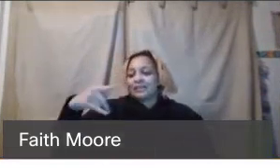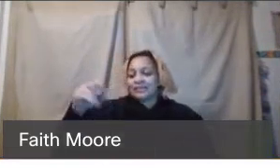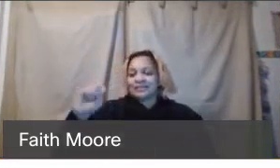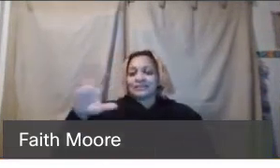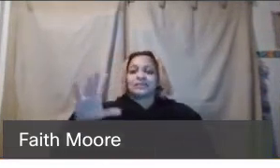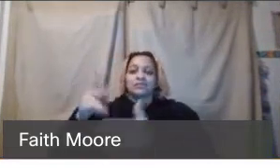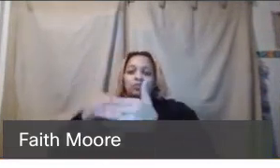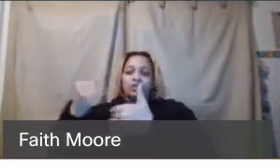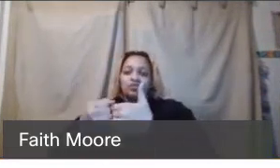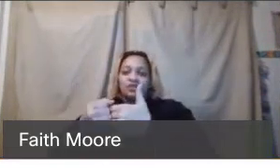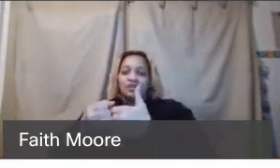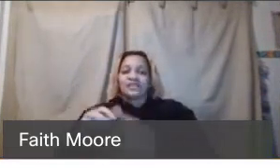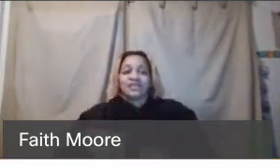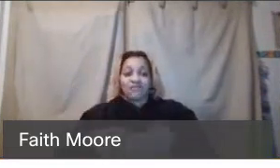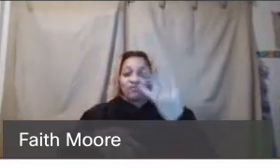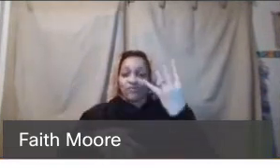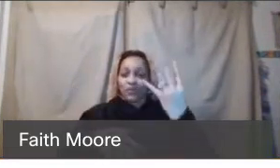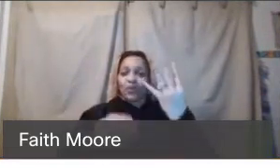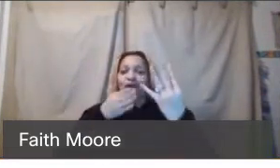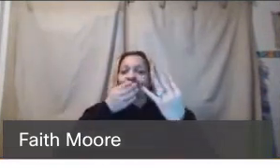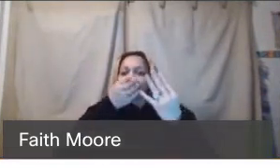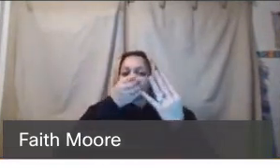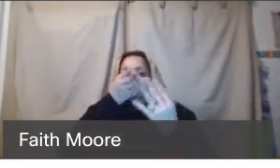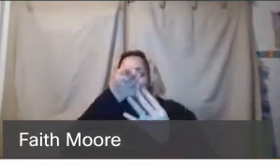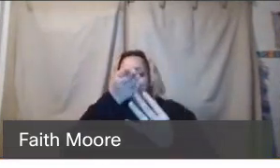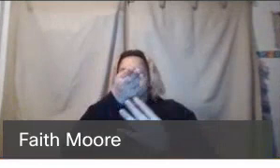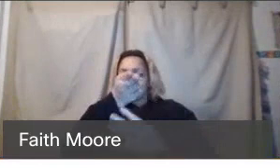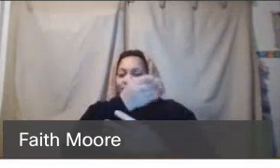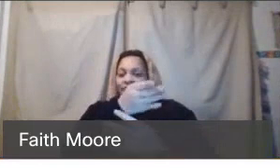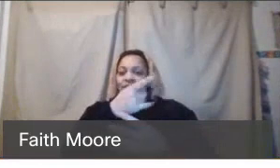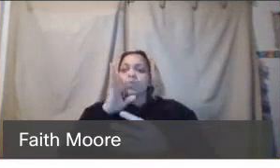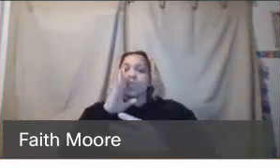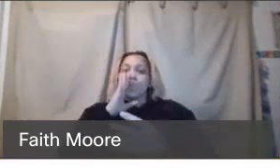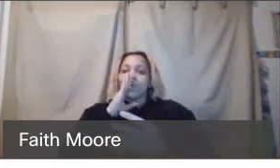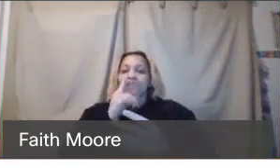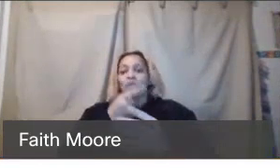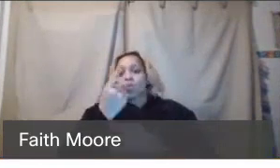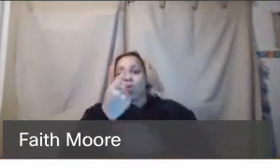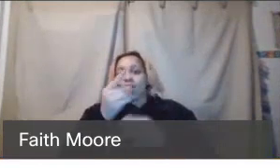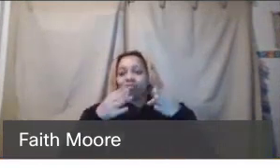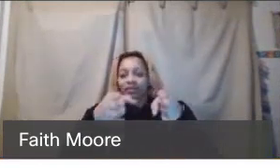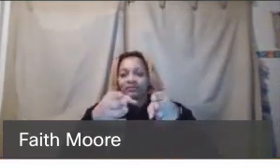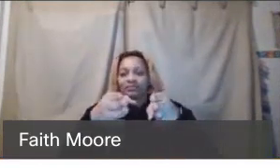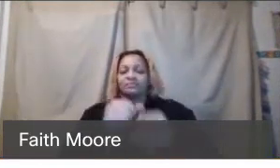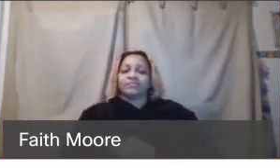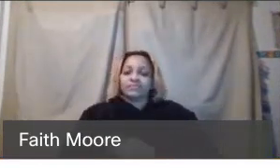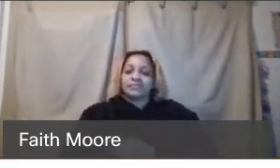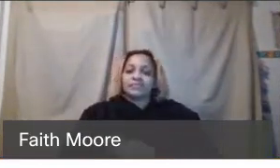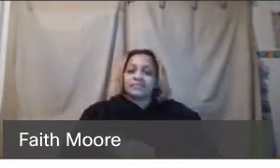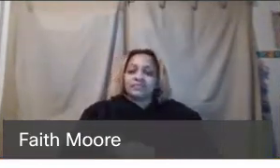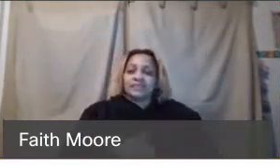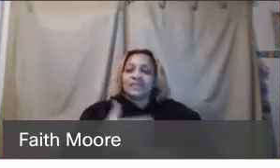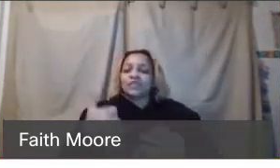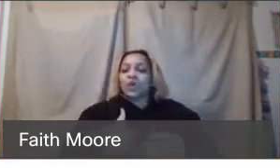That are that are continuing on a space there'll be a single lane, because that cycle track will occupy 1. so it should be inherently safe. Right? Just shorter distance to cross.